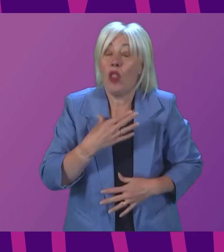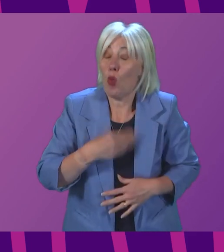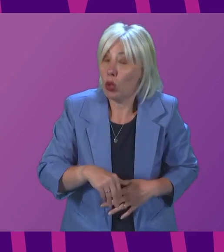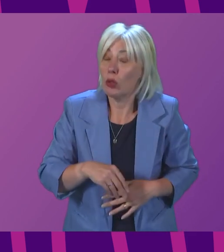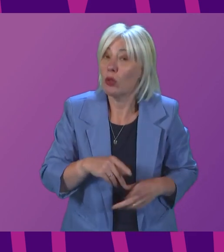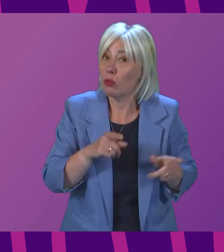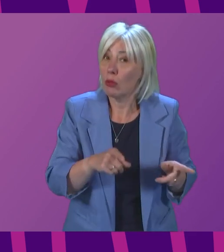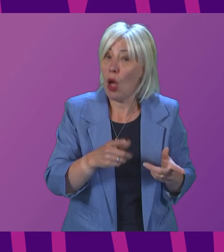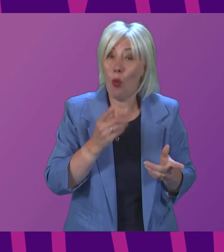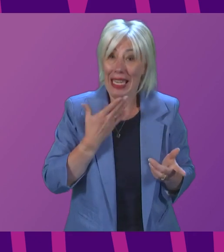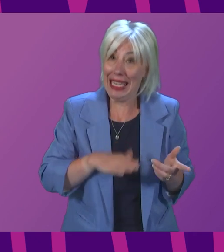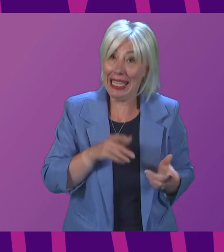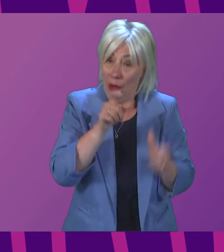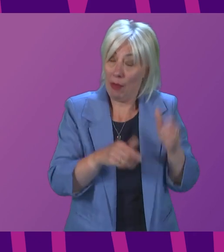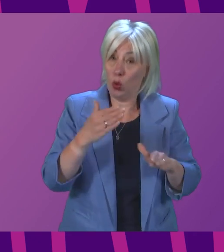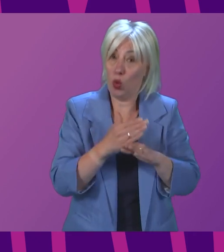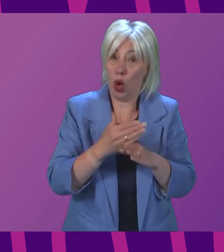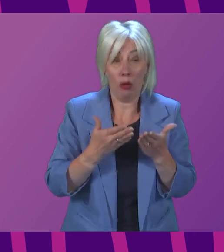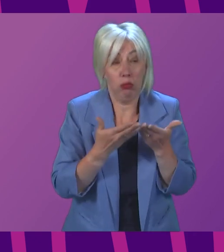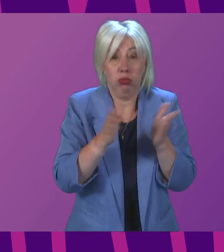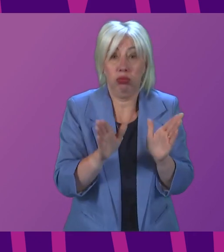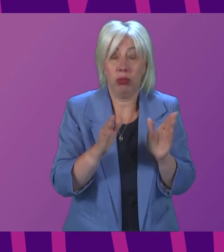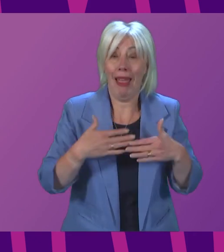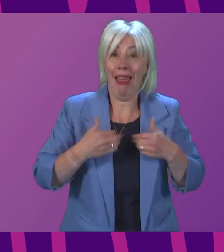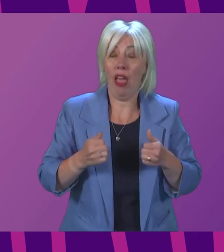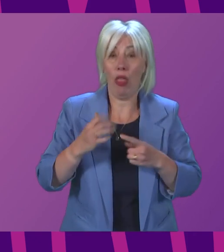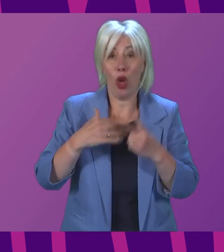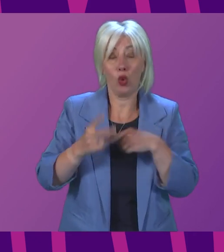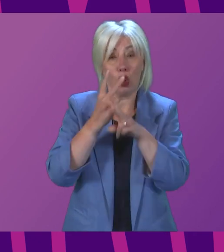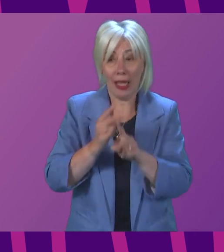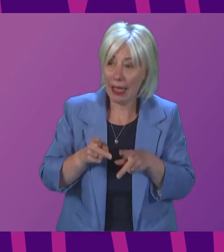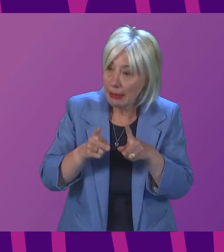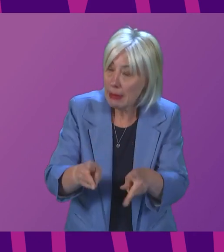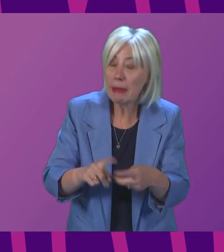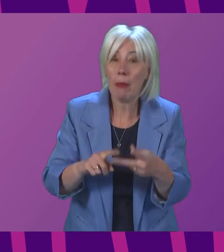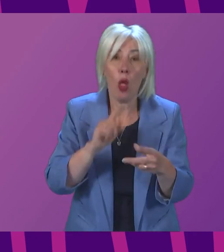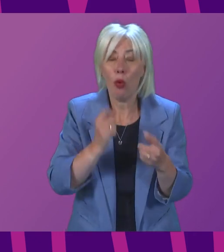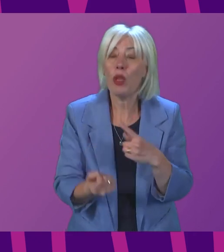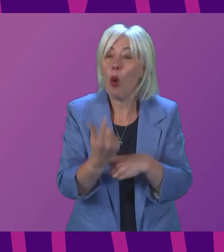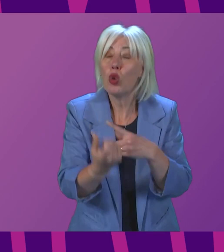We need people working in our broader health and social care system right now, and there will be opportunities for staff there.